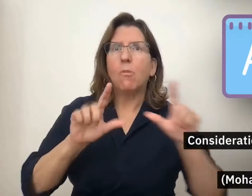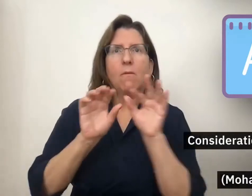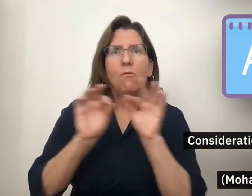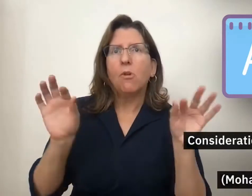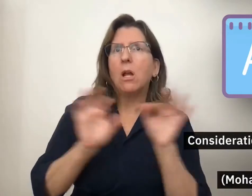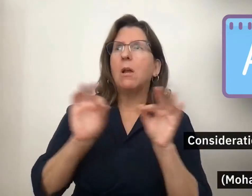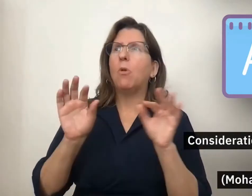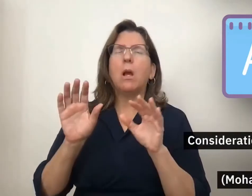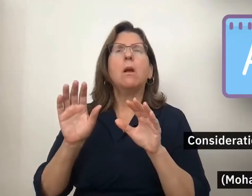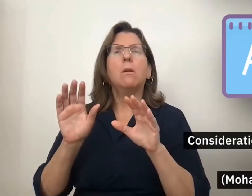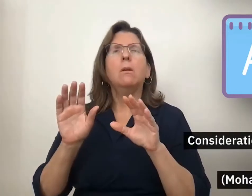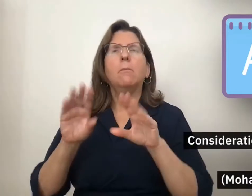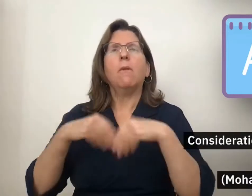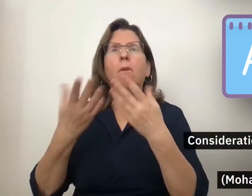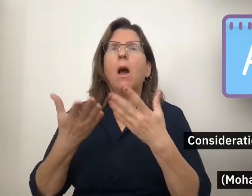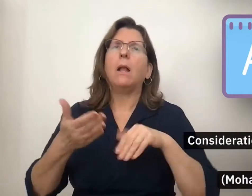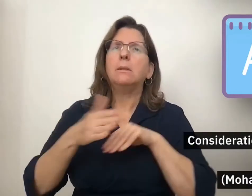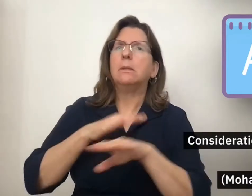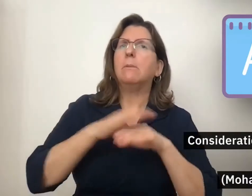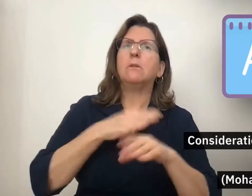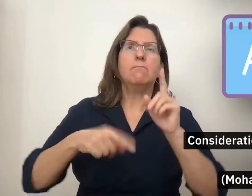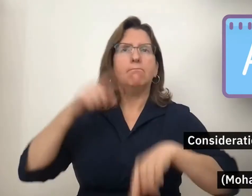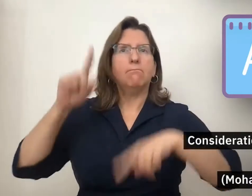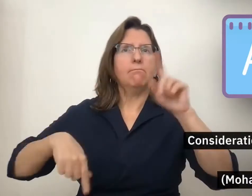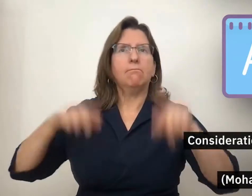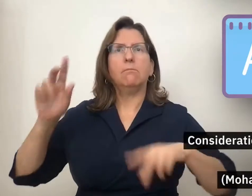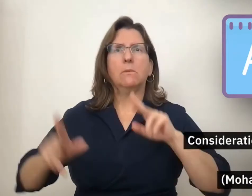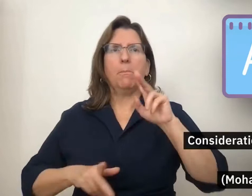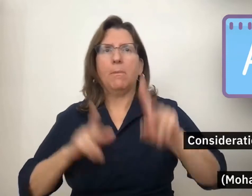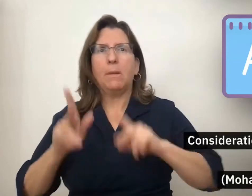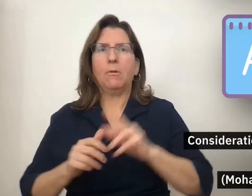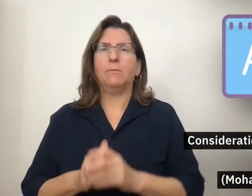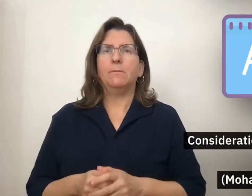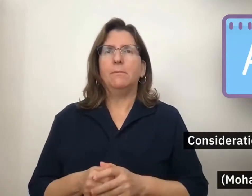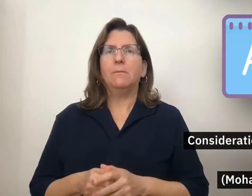making them accessible to many diverse learners.